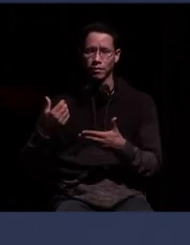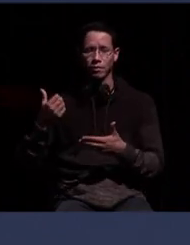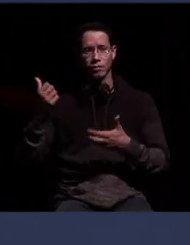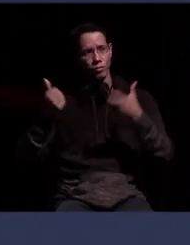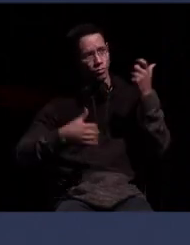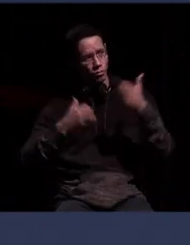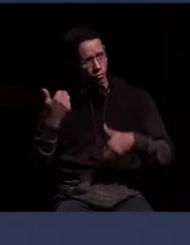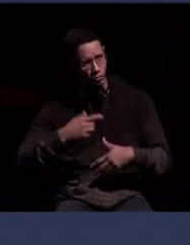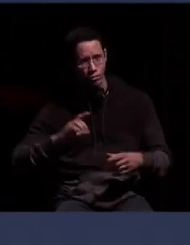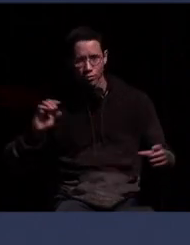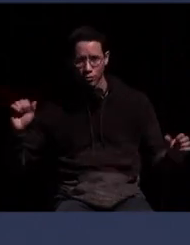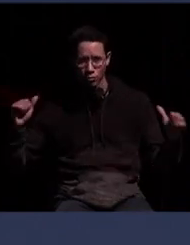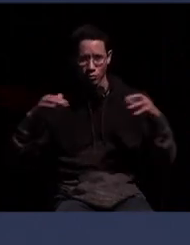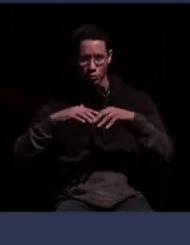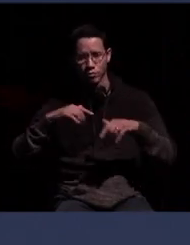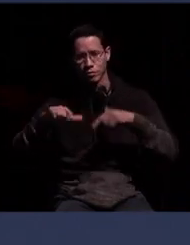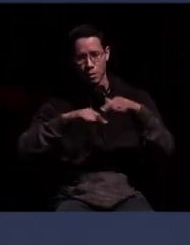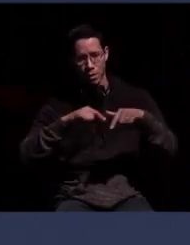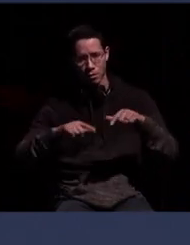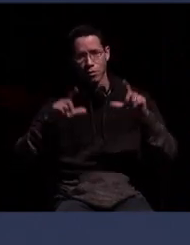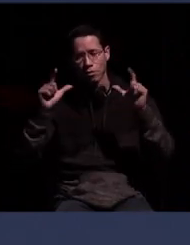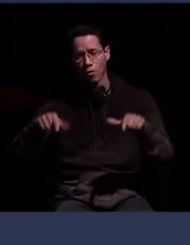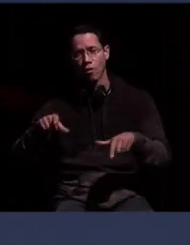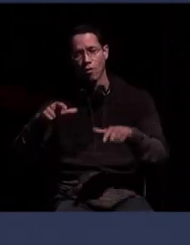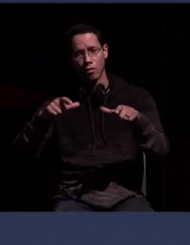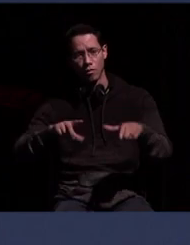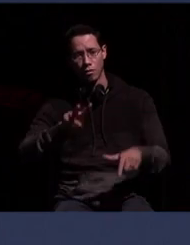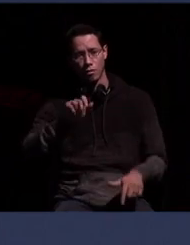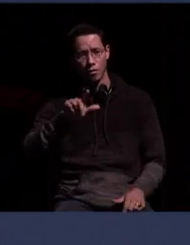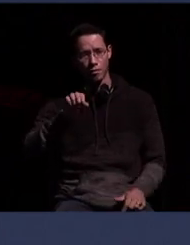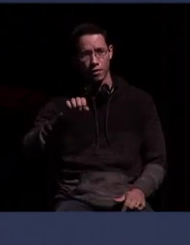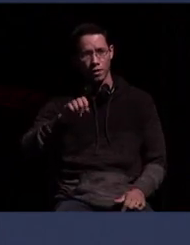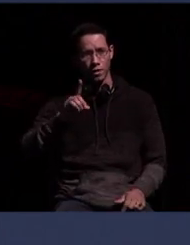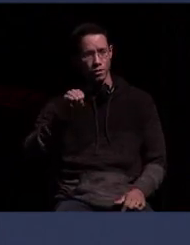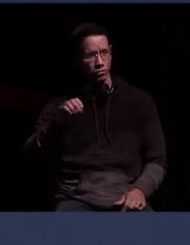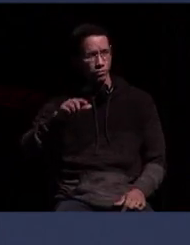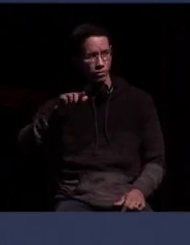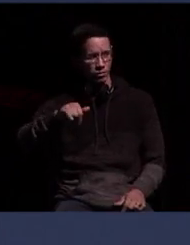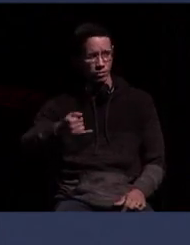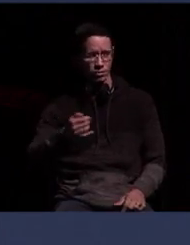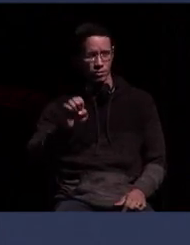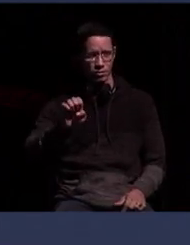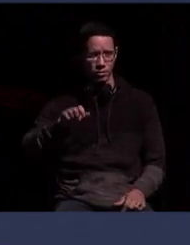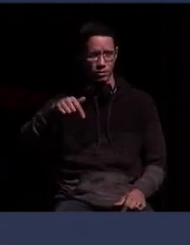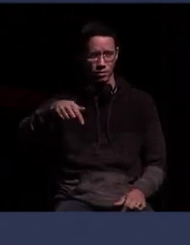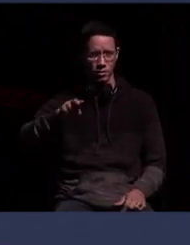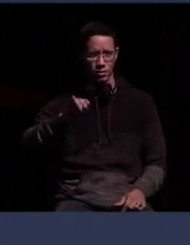In the Vale do Jequitinhonha there was great help from CPT,